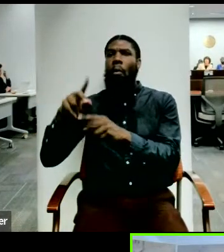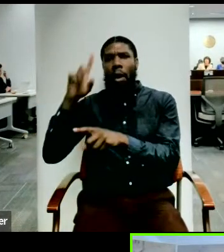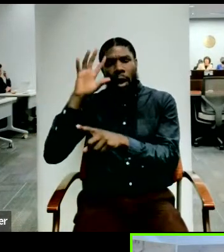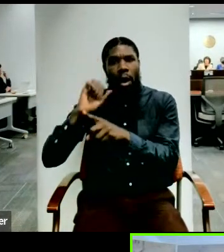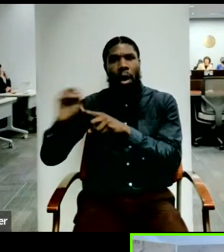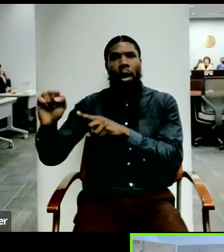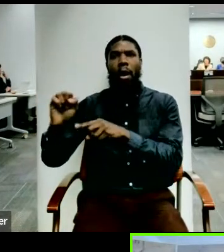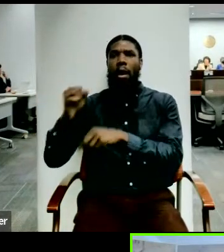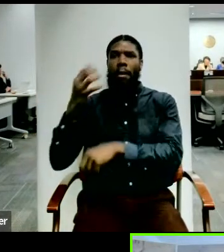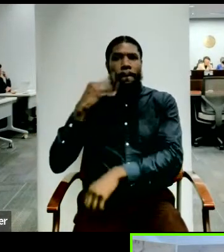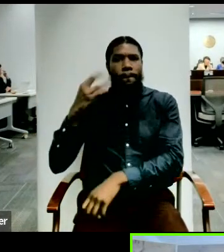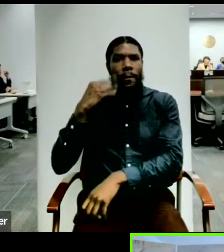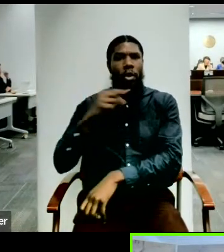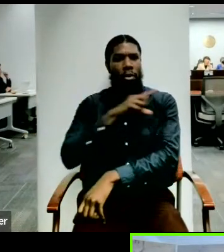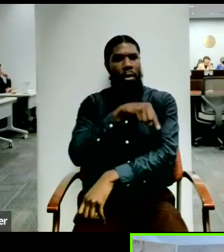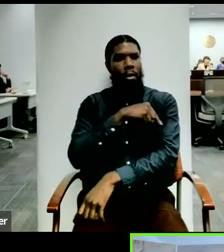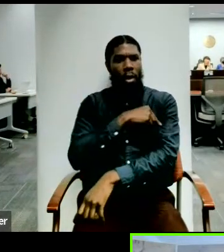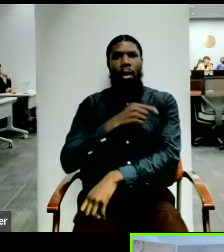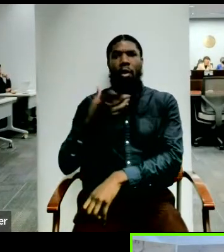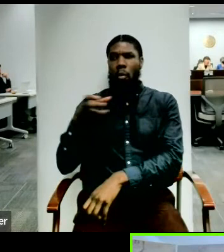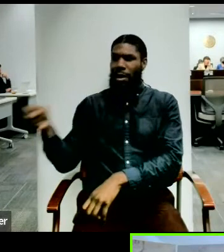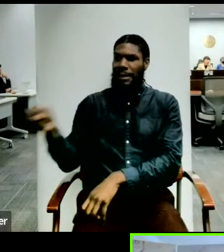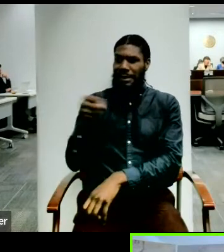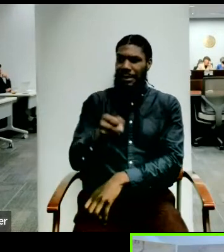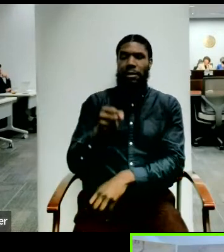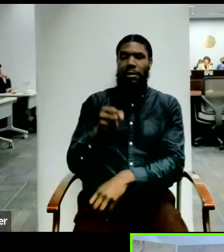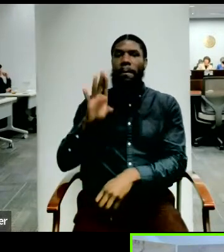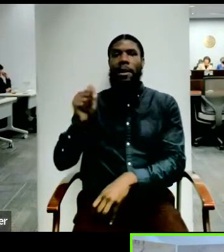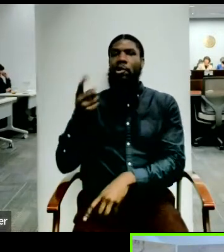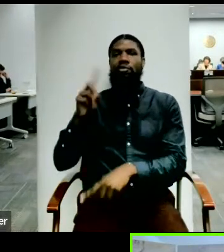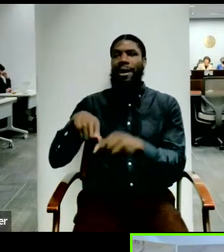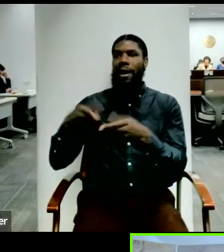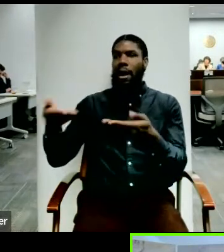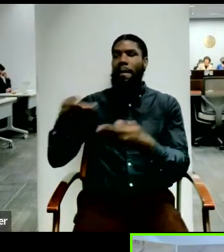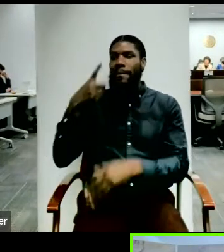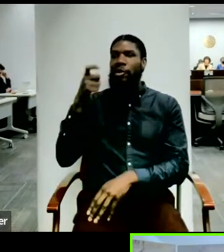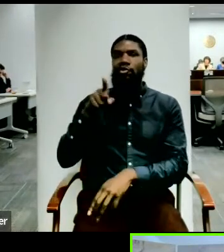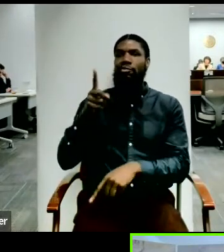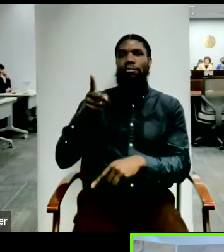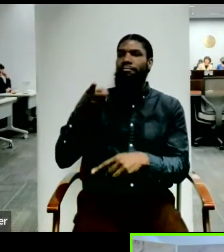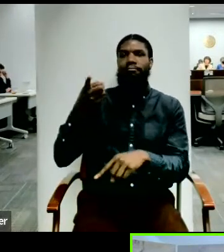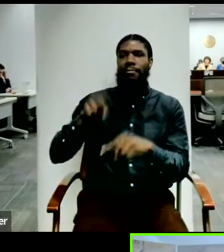these jobs, because you can't accommodate them. And that you will be um, have it will